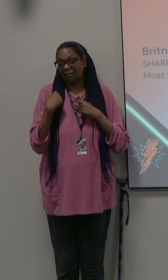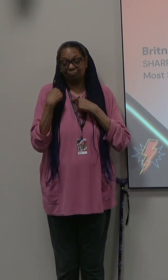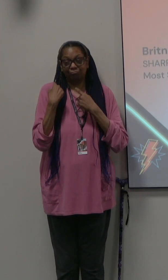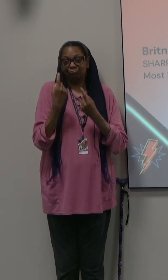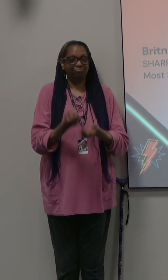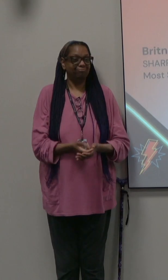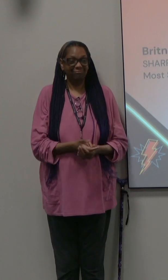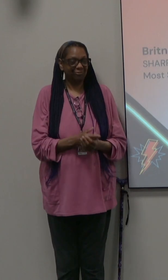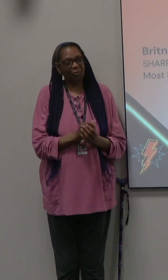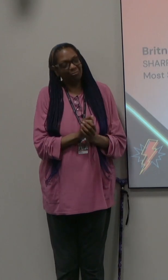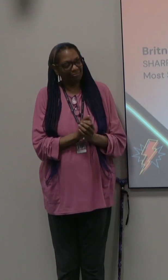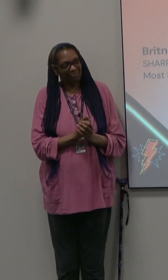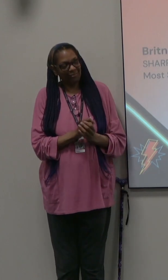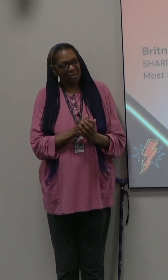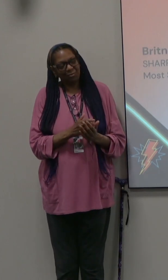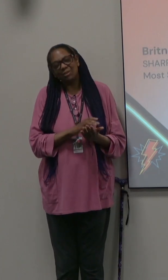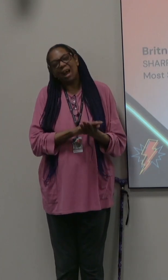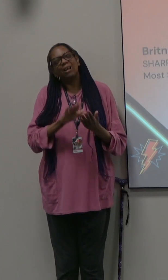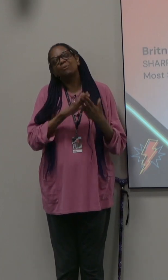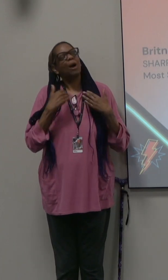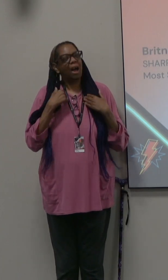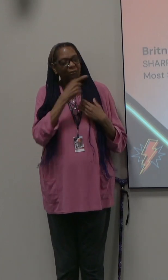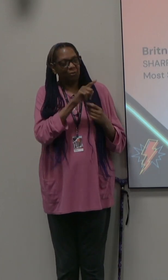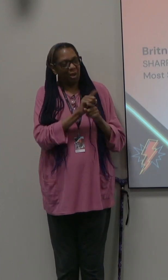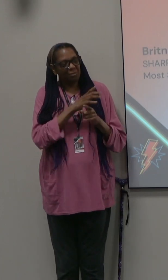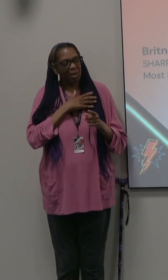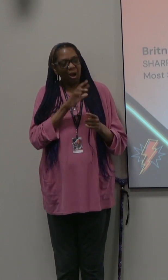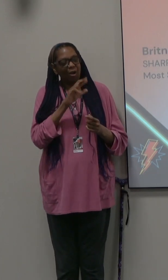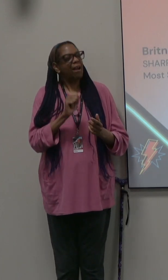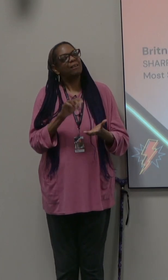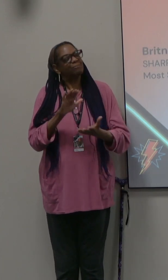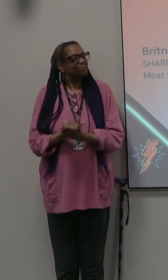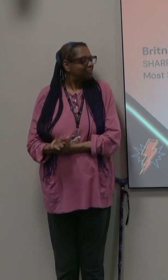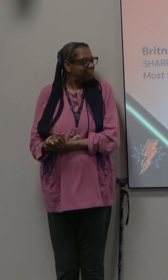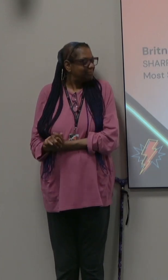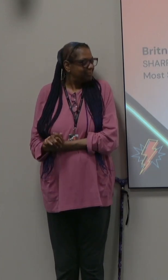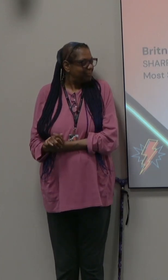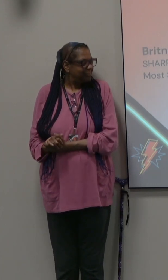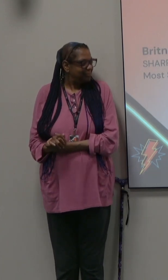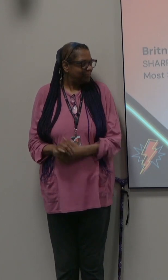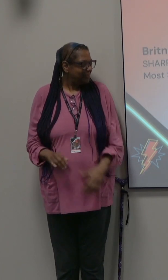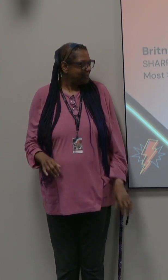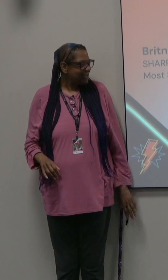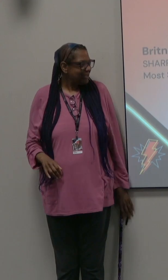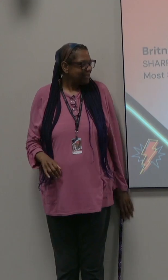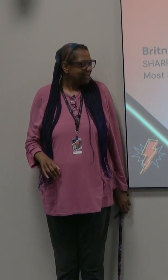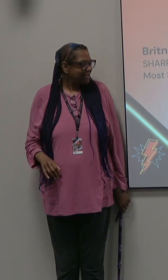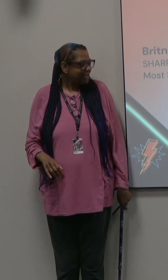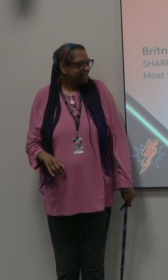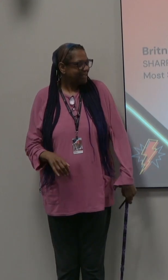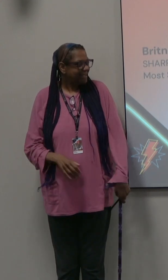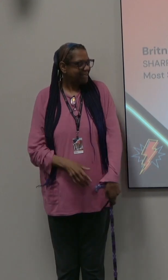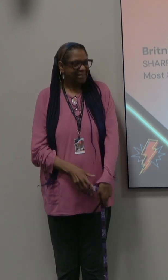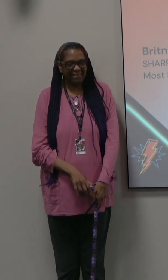ever met, ever worked with. It's nice to have her as my mentee, as my research assistant.